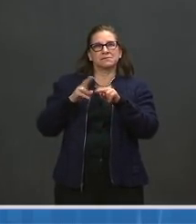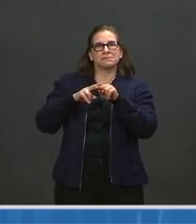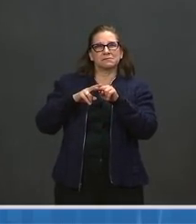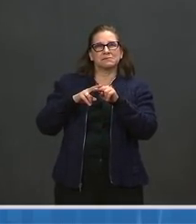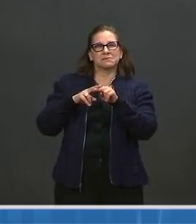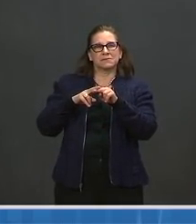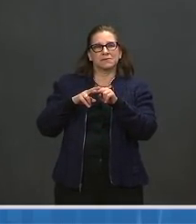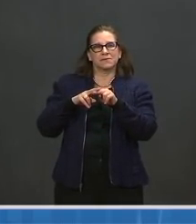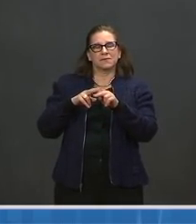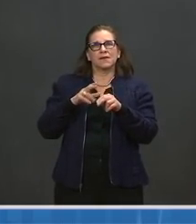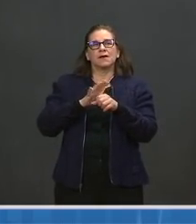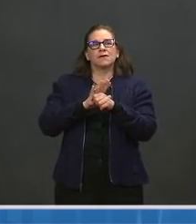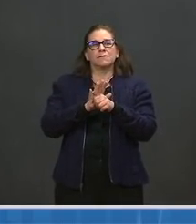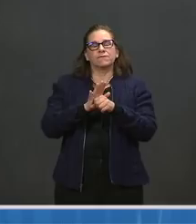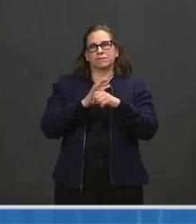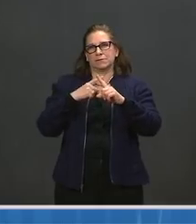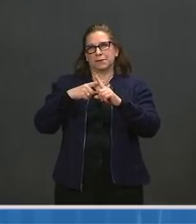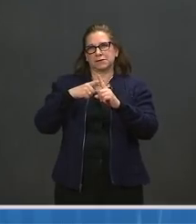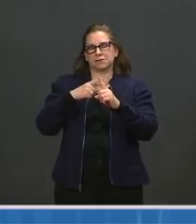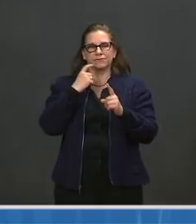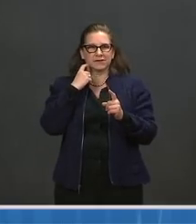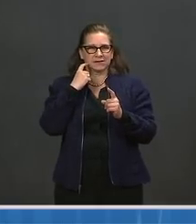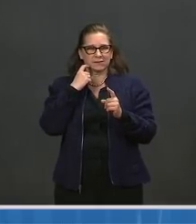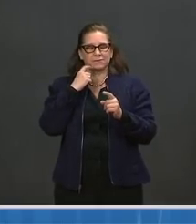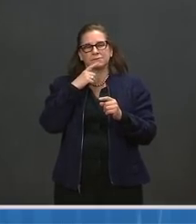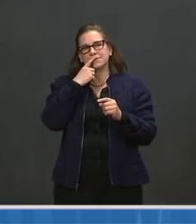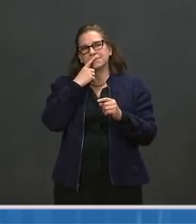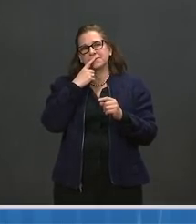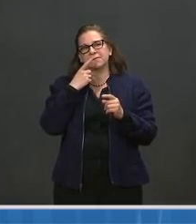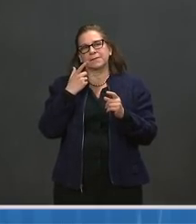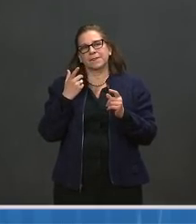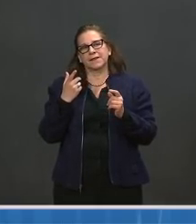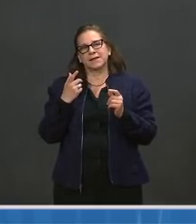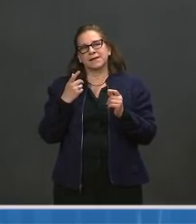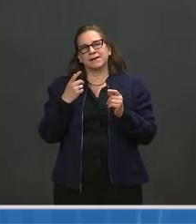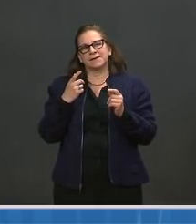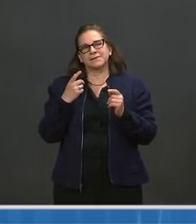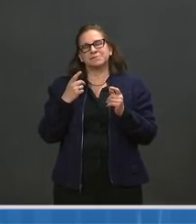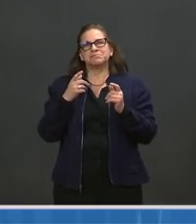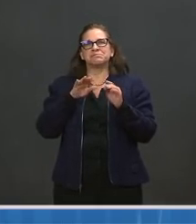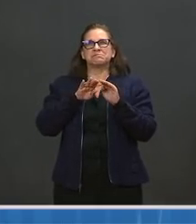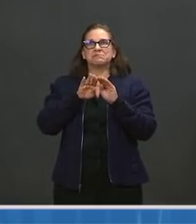cases have continued to fluctuate somewhere between 50,000 and 60,000 daily cases.